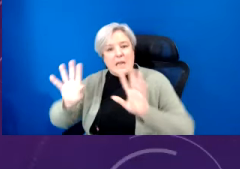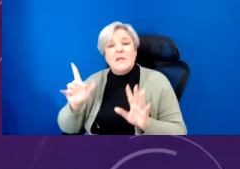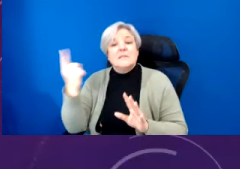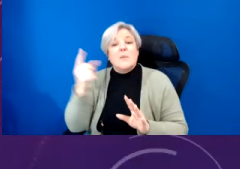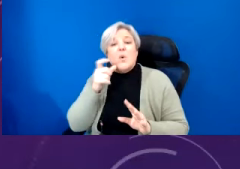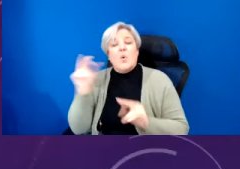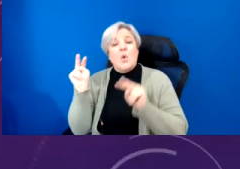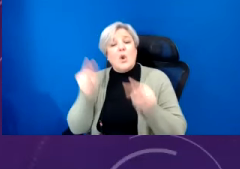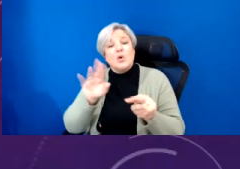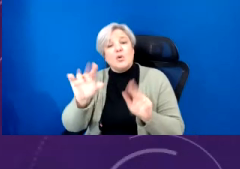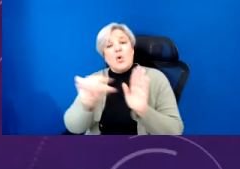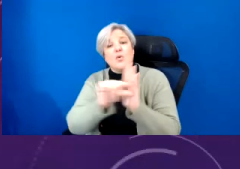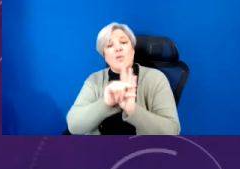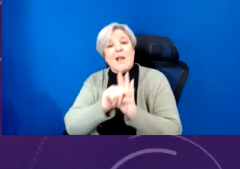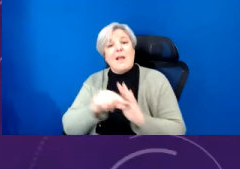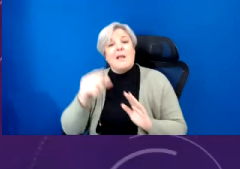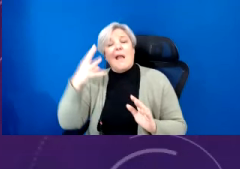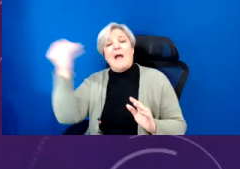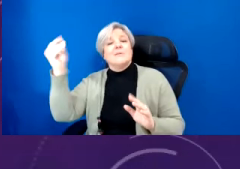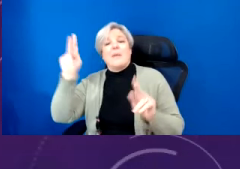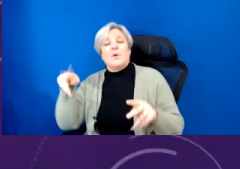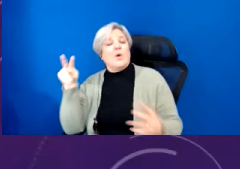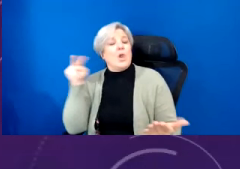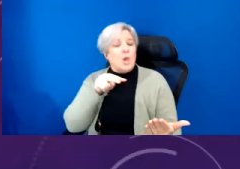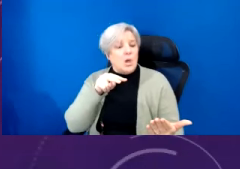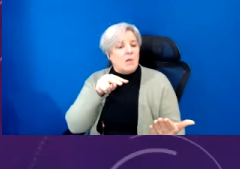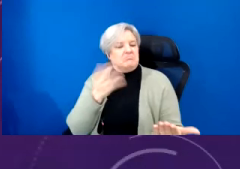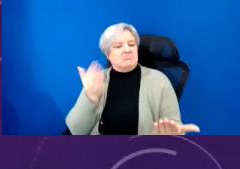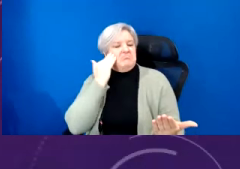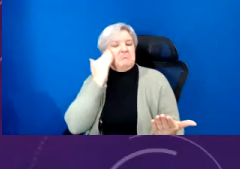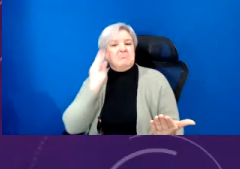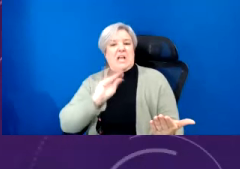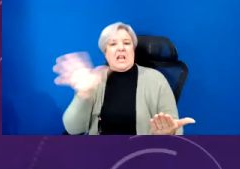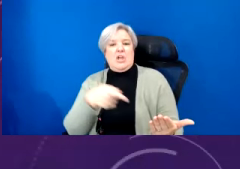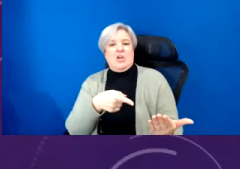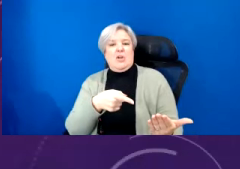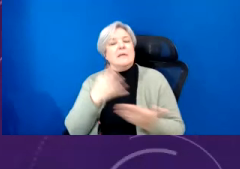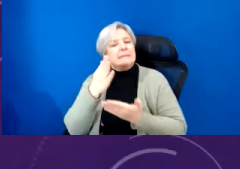your grade book from the outside is very, very clear of what you have,